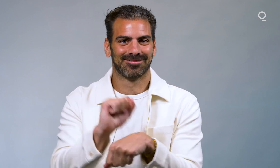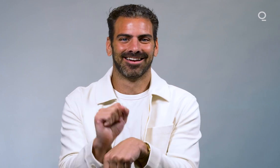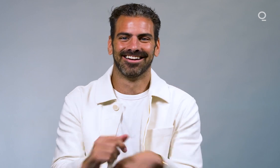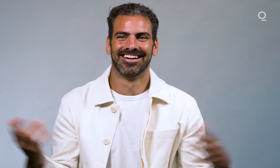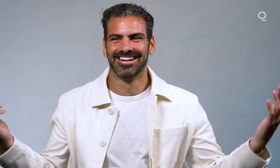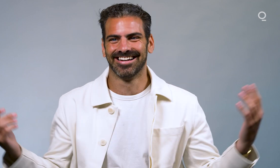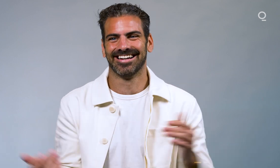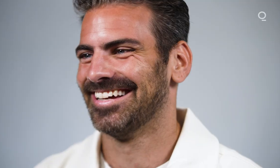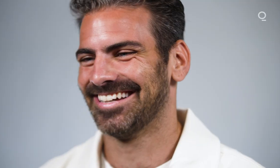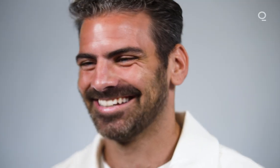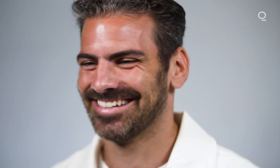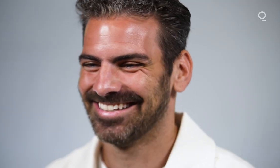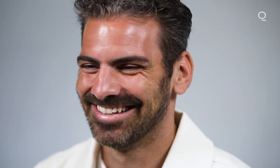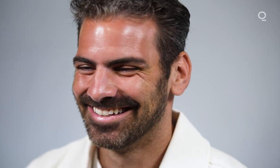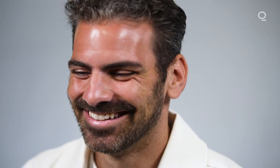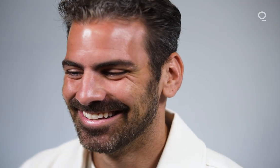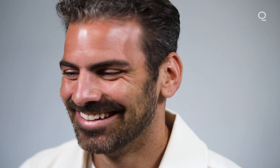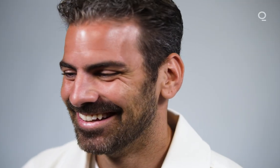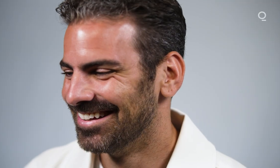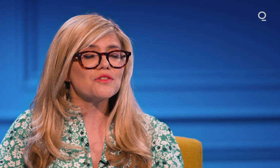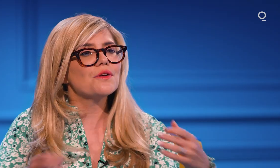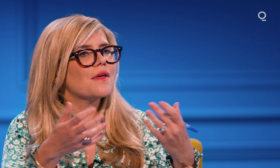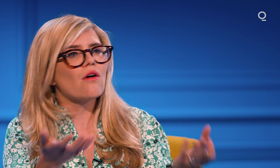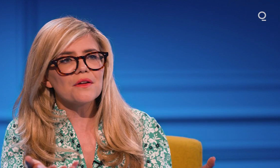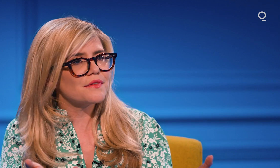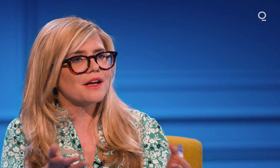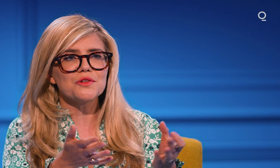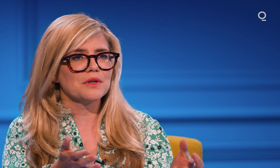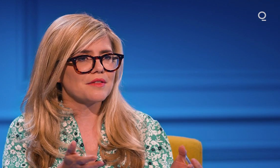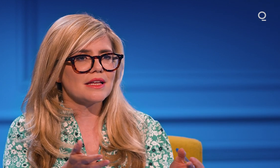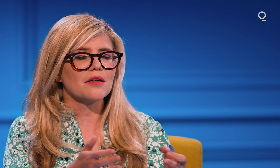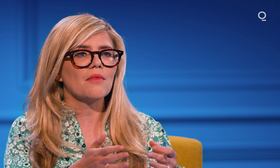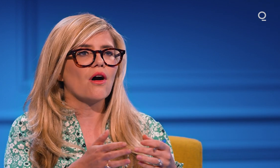That's just, I guess how my hearing works. It's well, it's, it's fascinating 'cuz you know, there are those videos, you will have seen them,